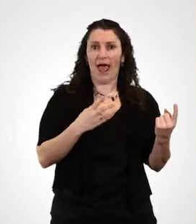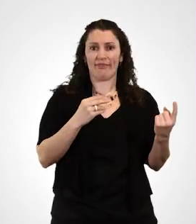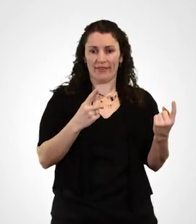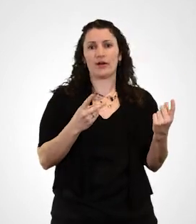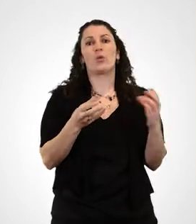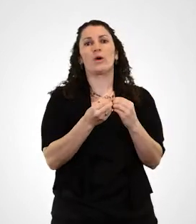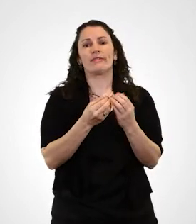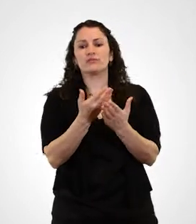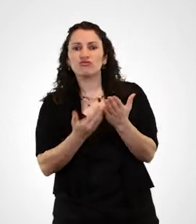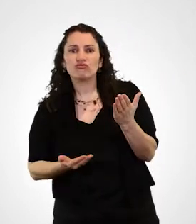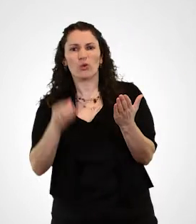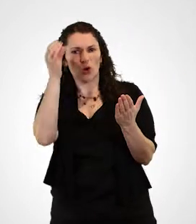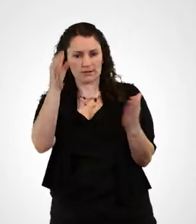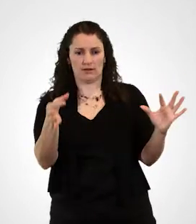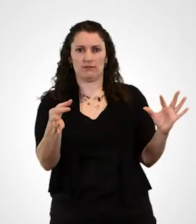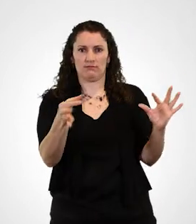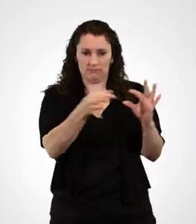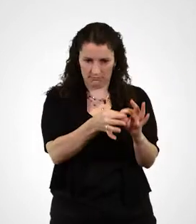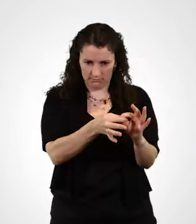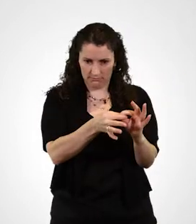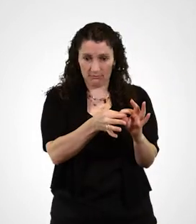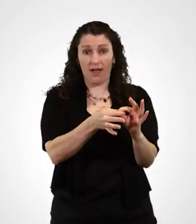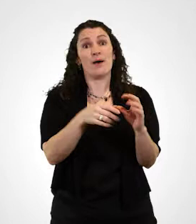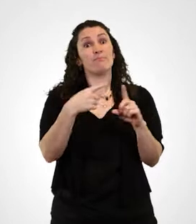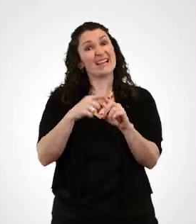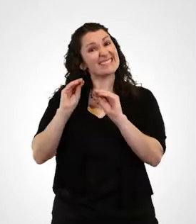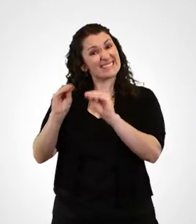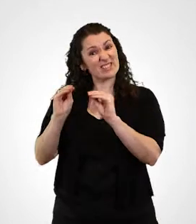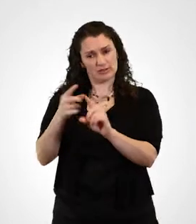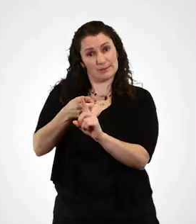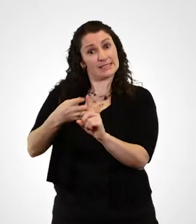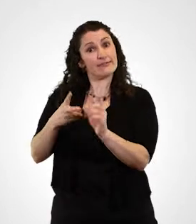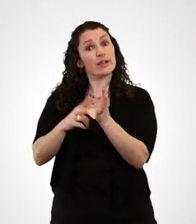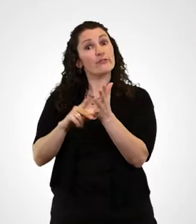and it helps children develop the vocabulary and the language that correspond to the experience.